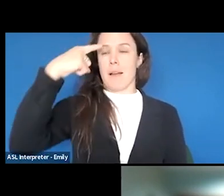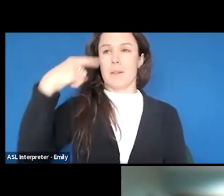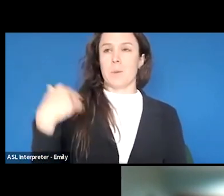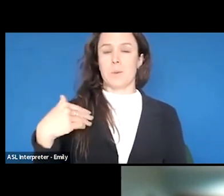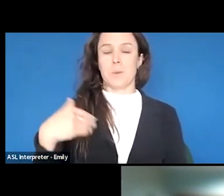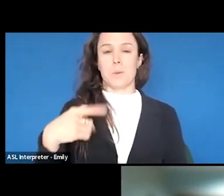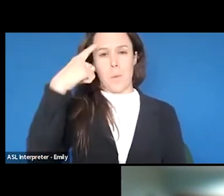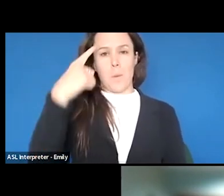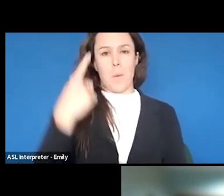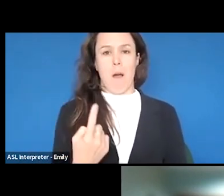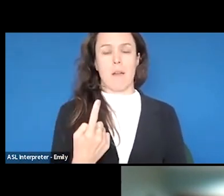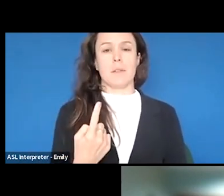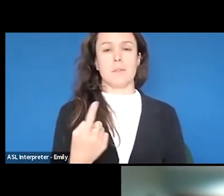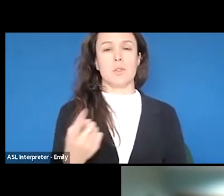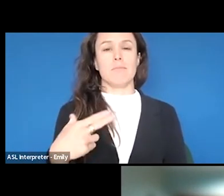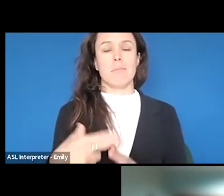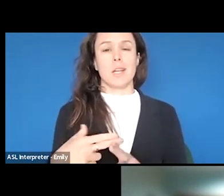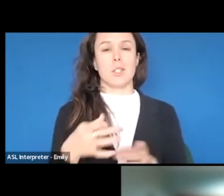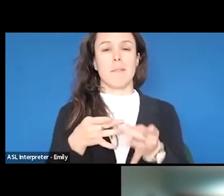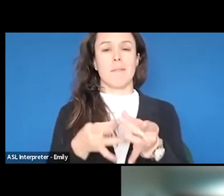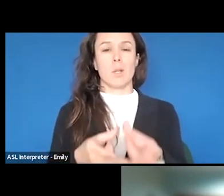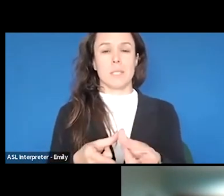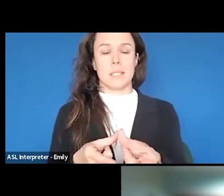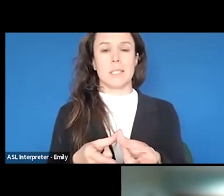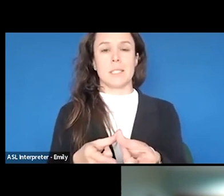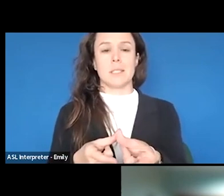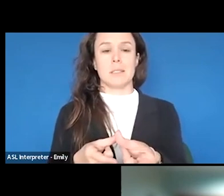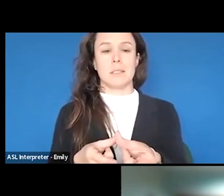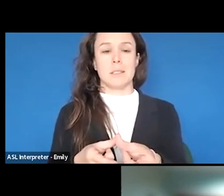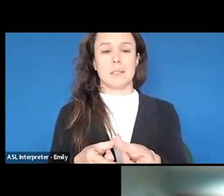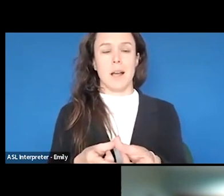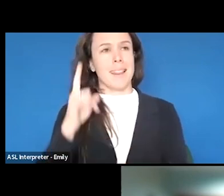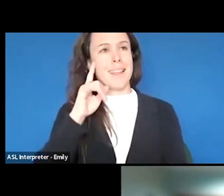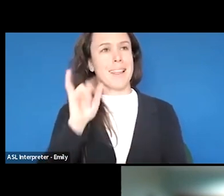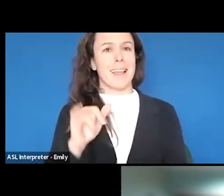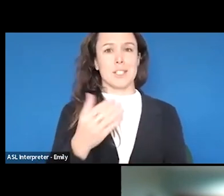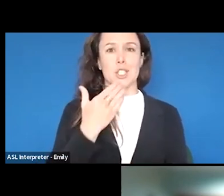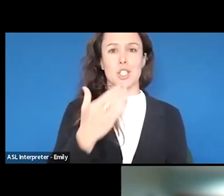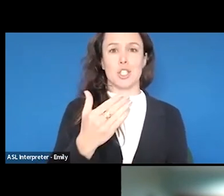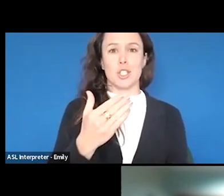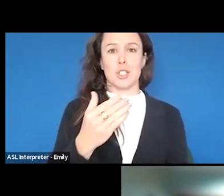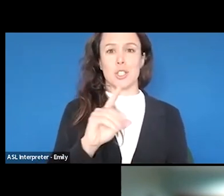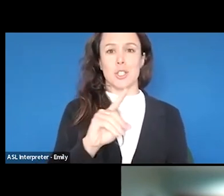One of them is you mentioned fluency and I heard that as glibness because I do worry about the